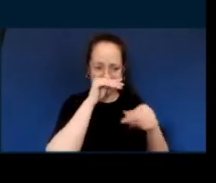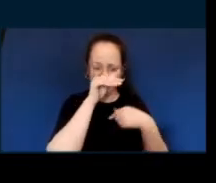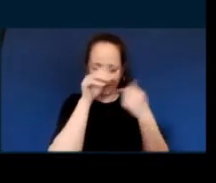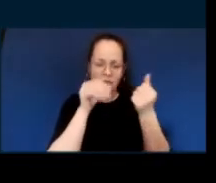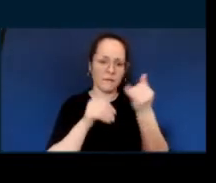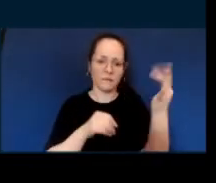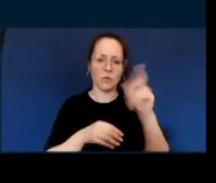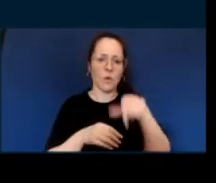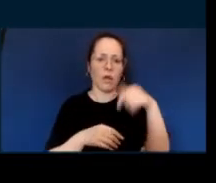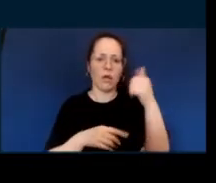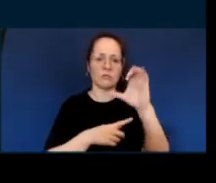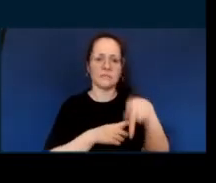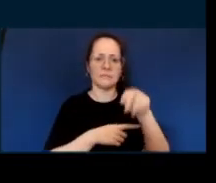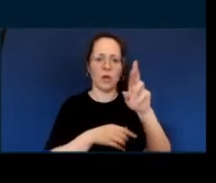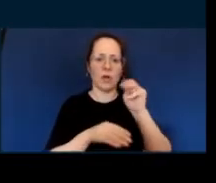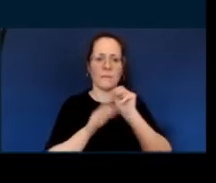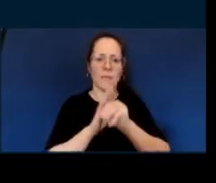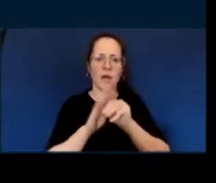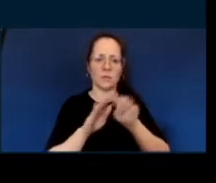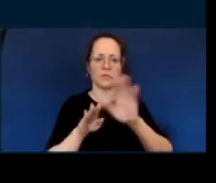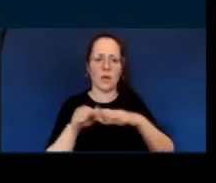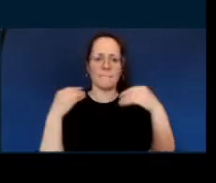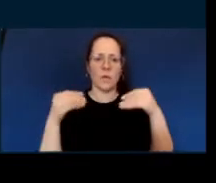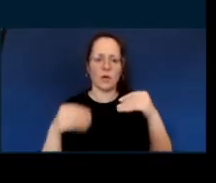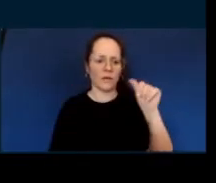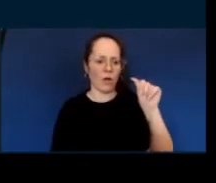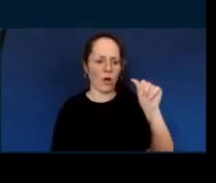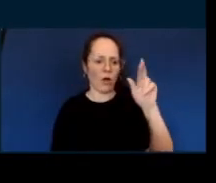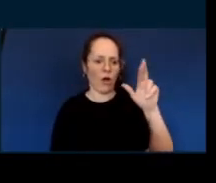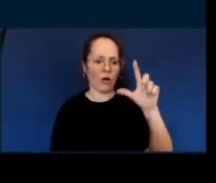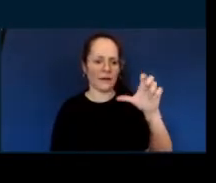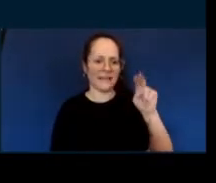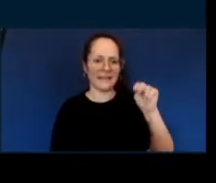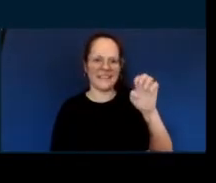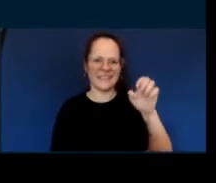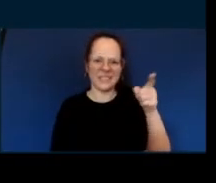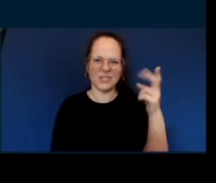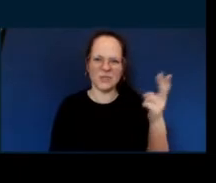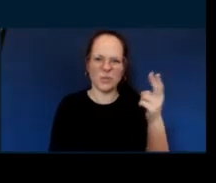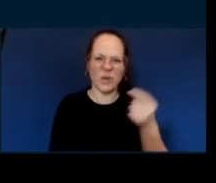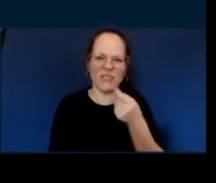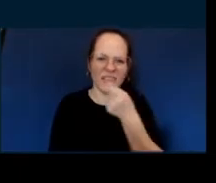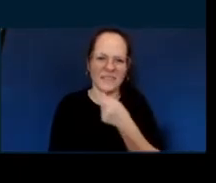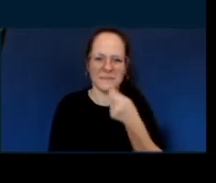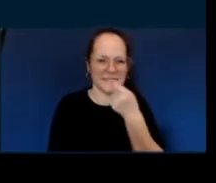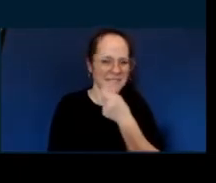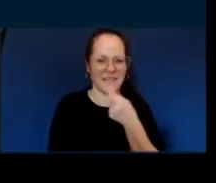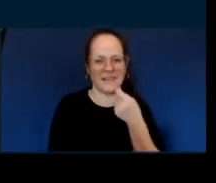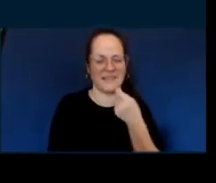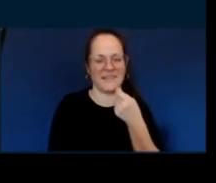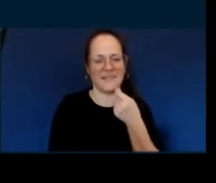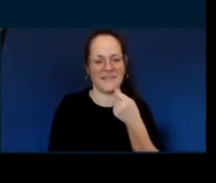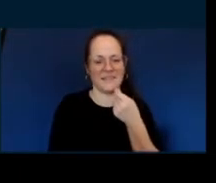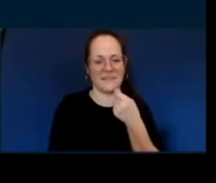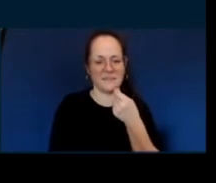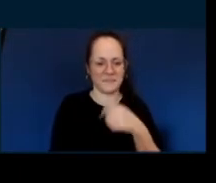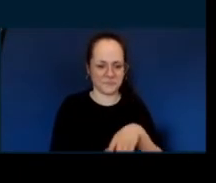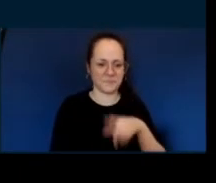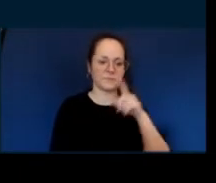ON THE MARKET, THIS IS CPR ARLENE WHO IS AUDLY WEARING LIPSTICK AND THESE HERE ARE SOME